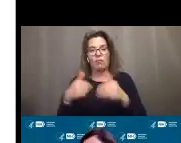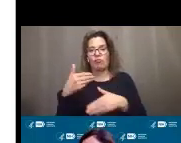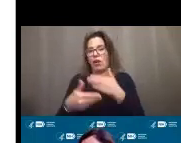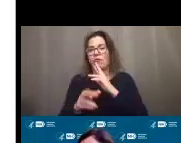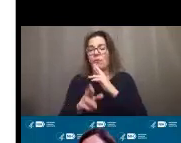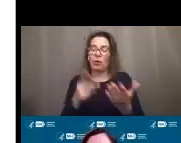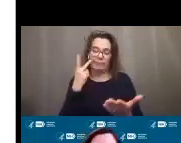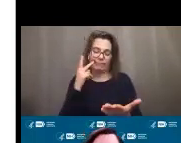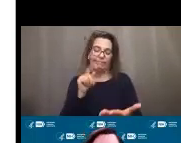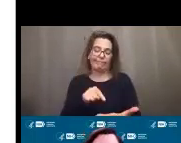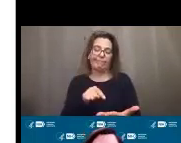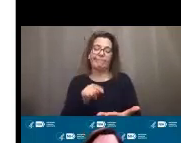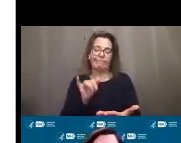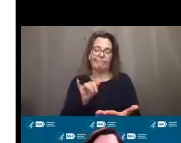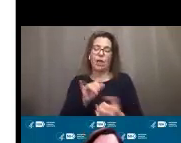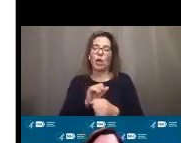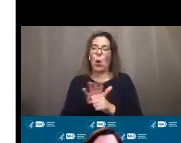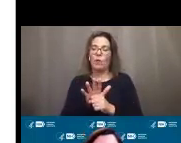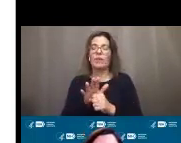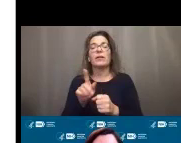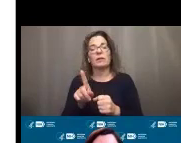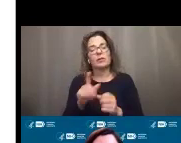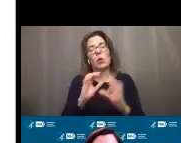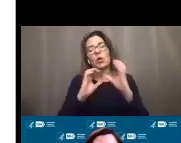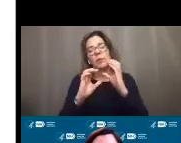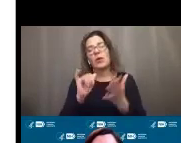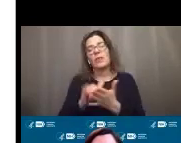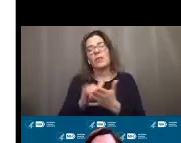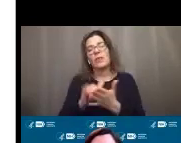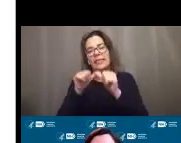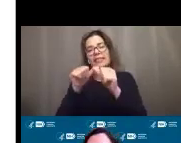Twenty-three percent had an R01 substantial award.